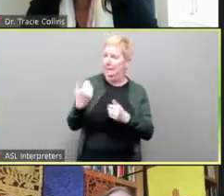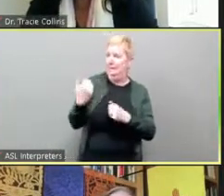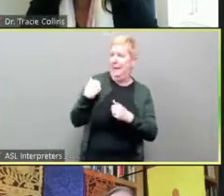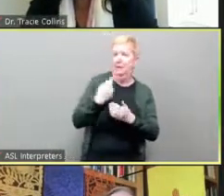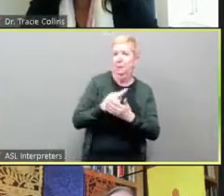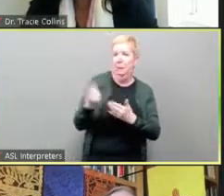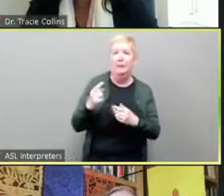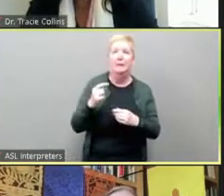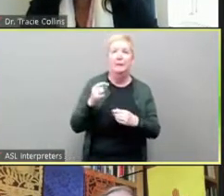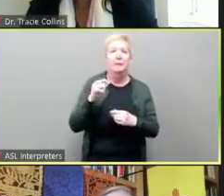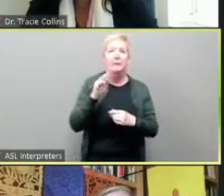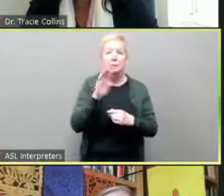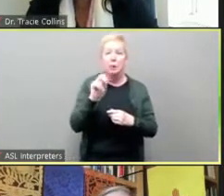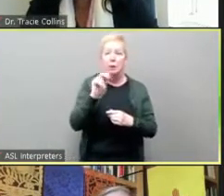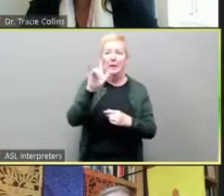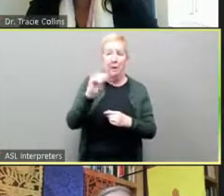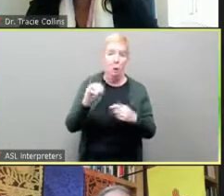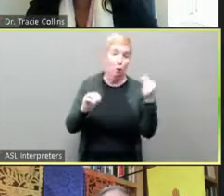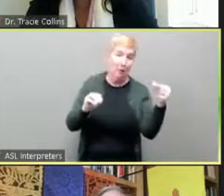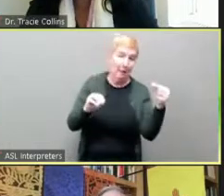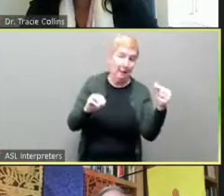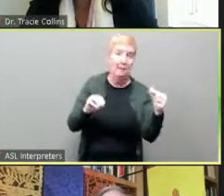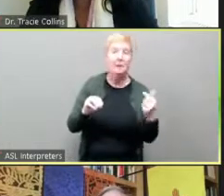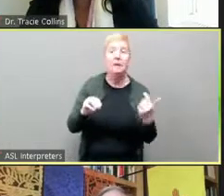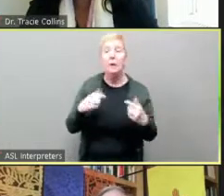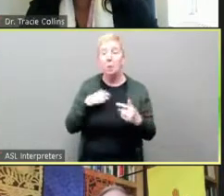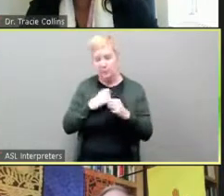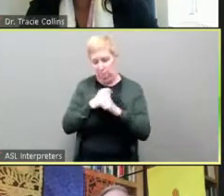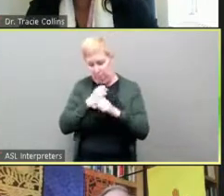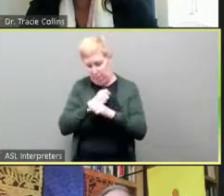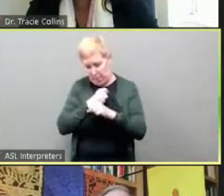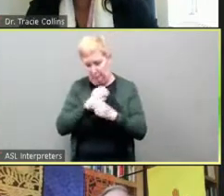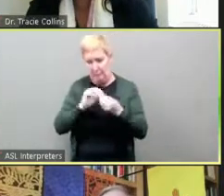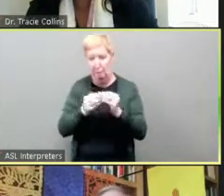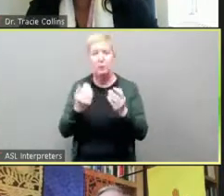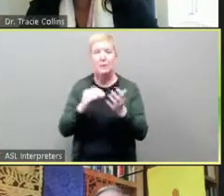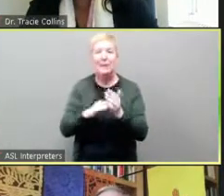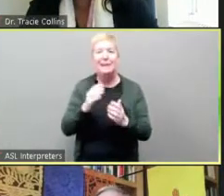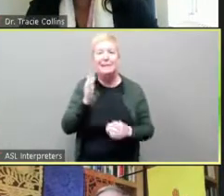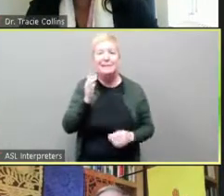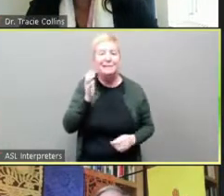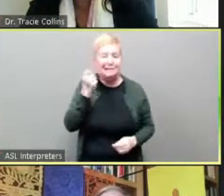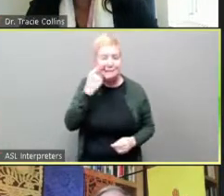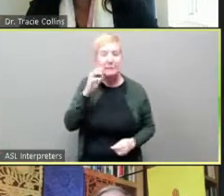and we ran their numbers again on monday. So Alex, next slide you can see